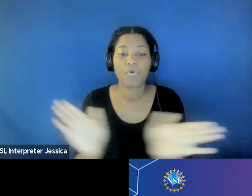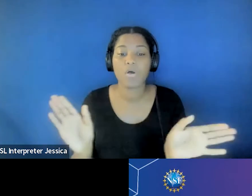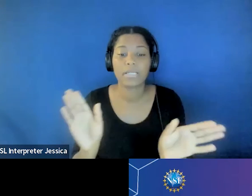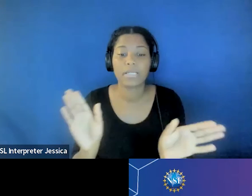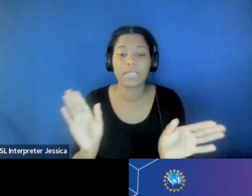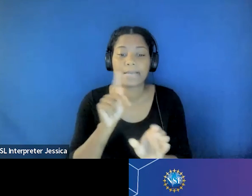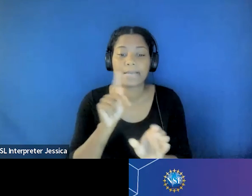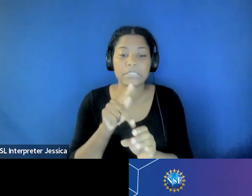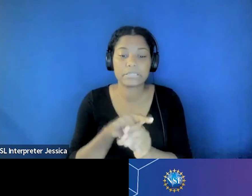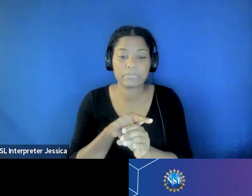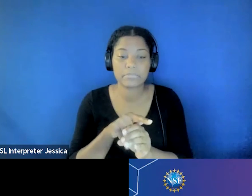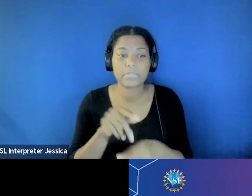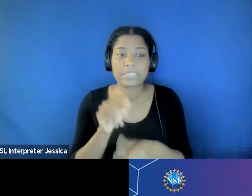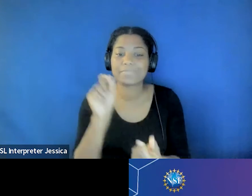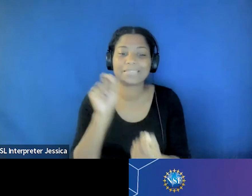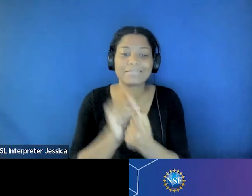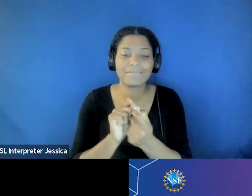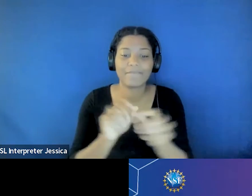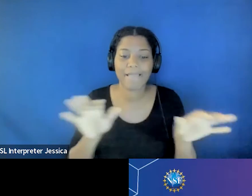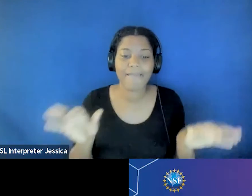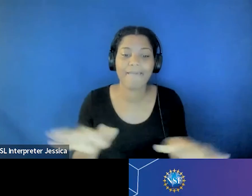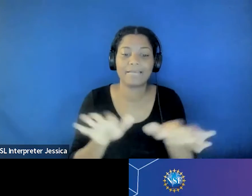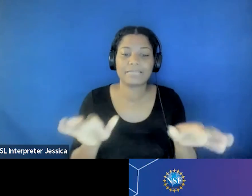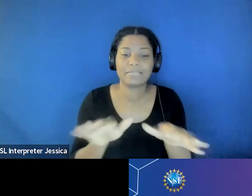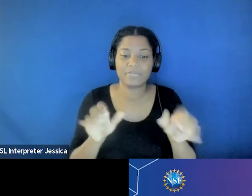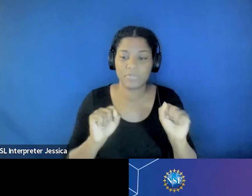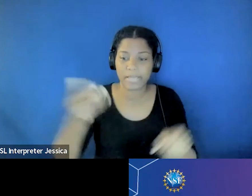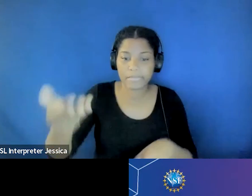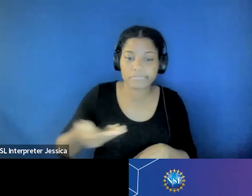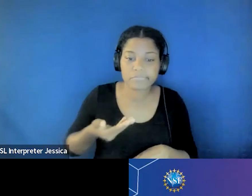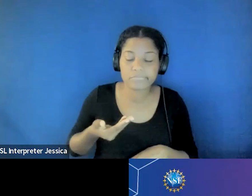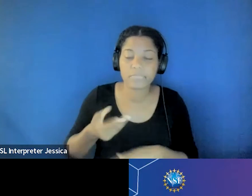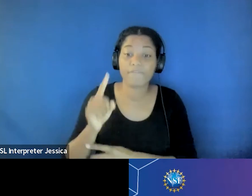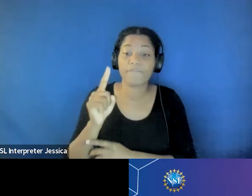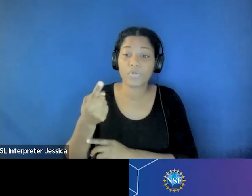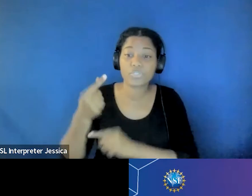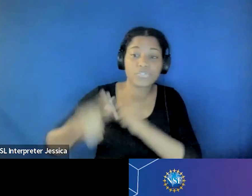"Would specific activities to attract and train first generation and low-income students count